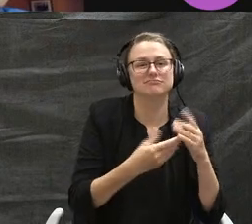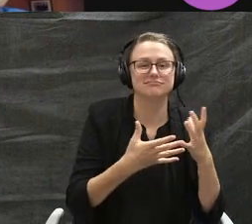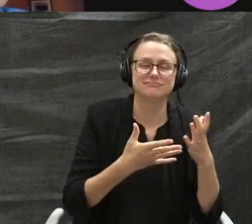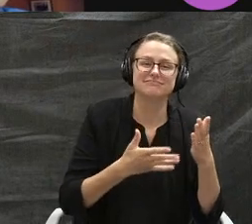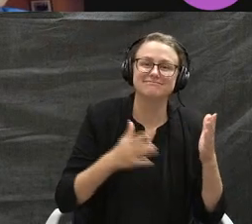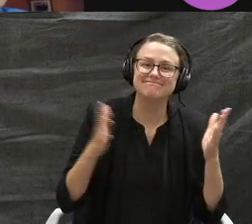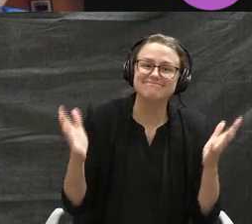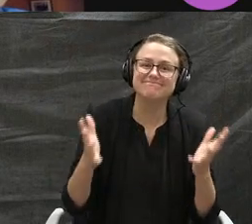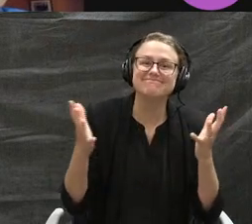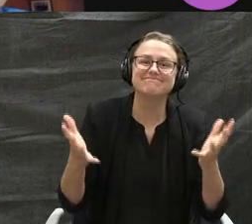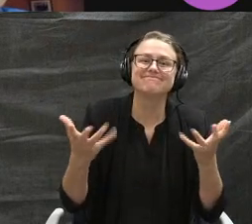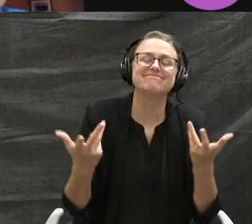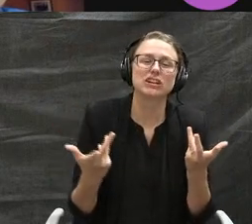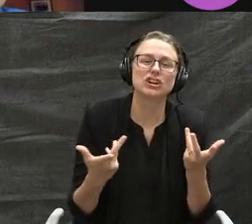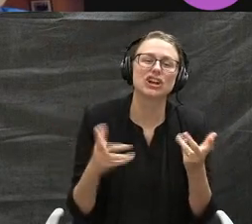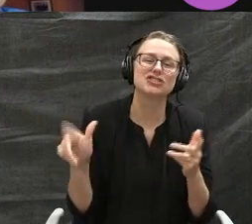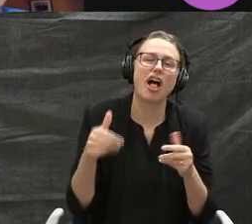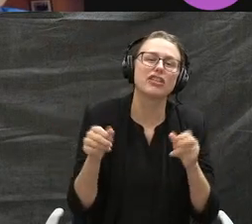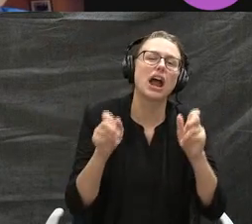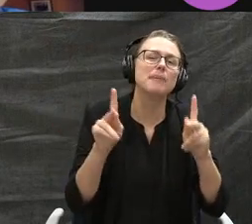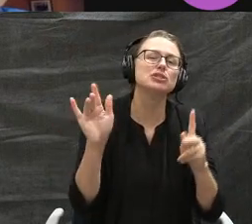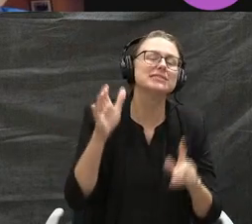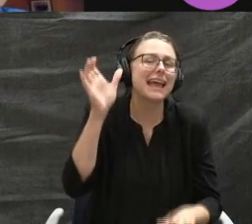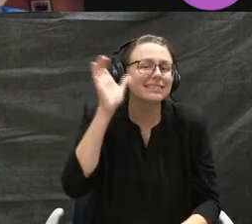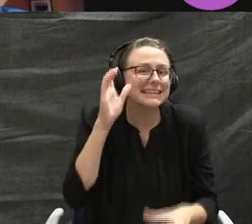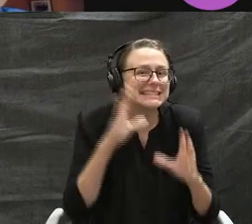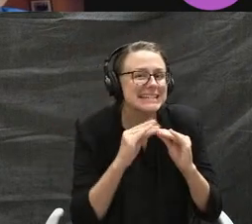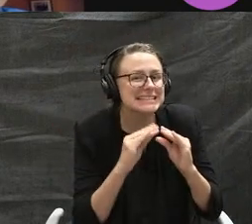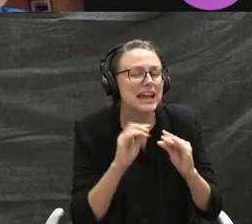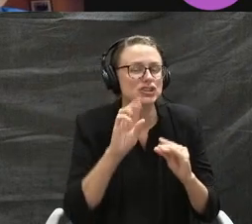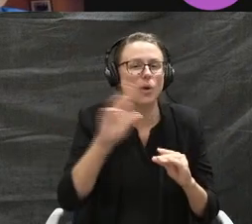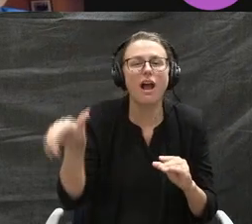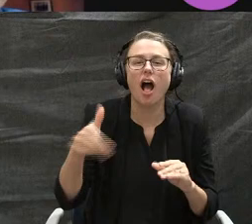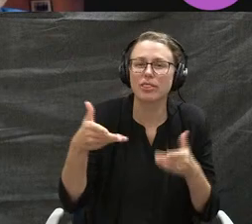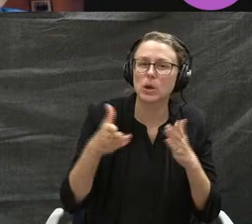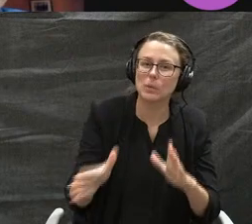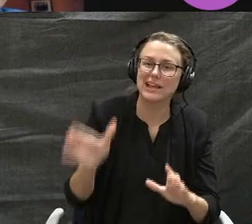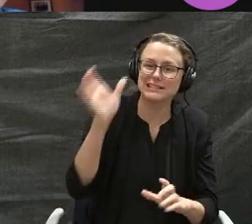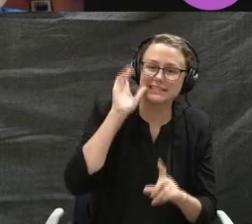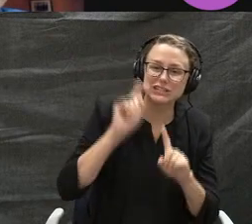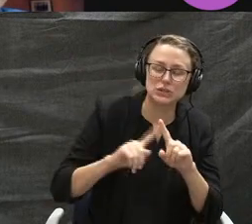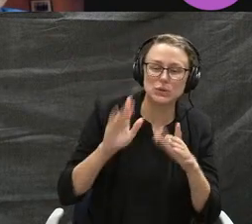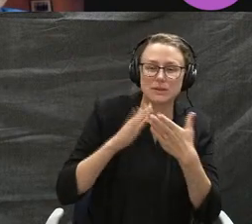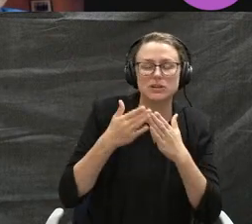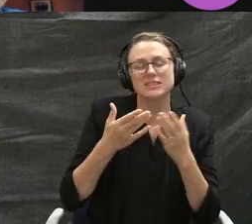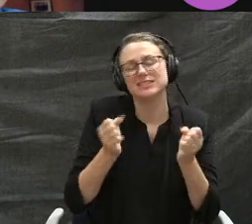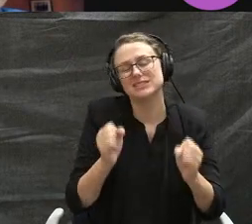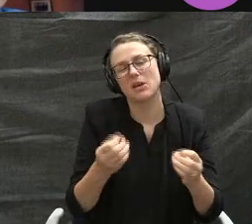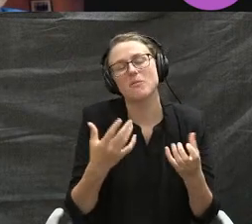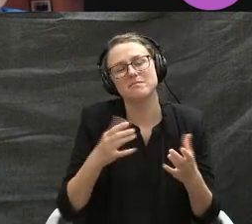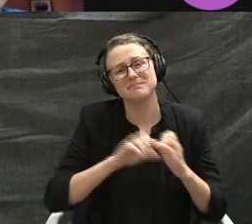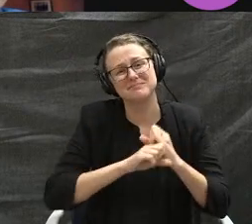we did spend a lot of time talking about that, but it didn't make it to the official goals. I just wanted to be sure